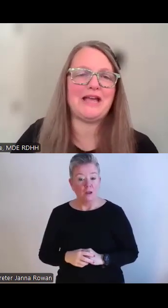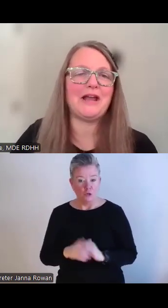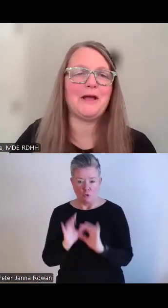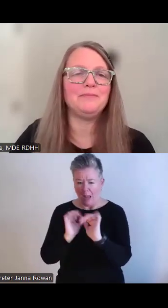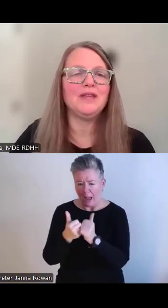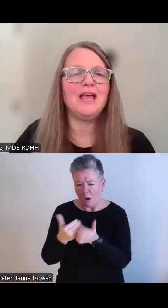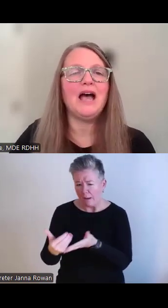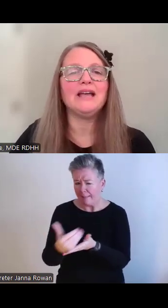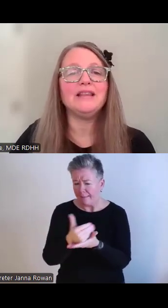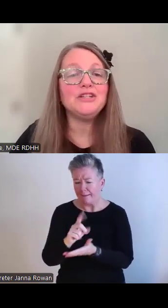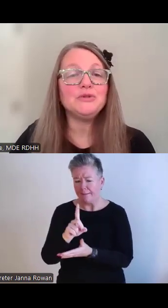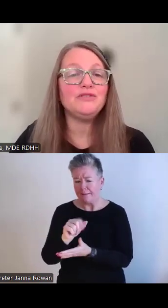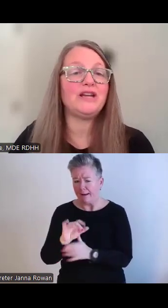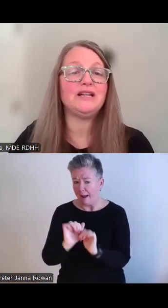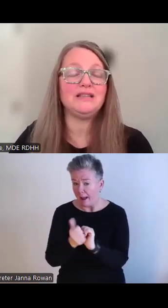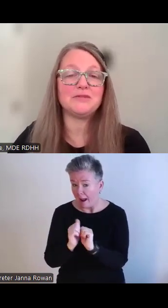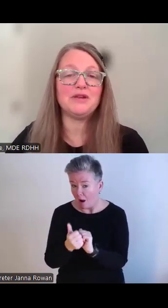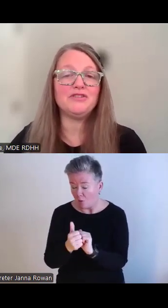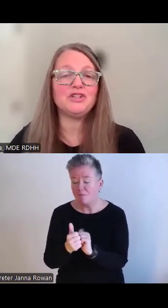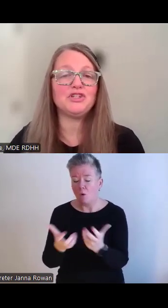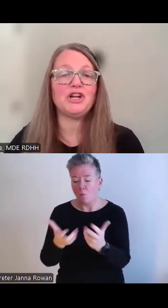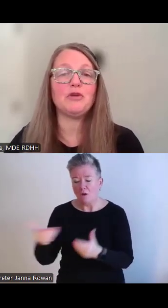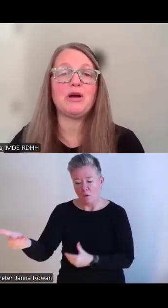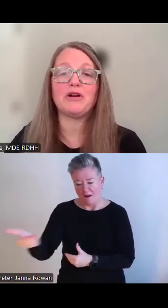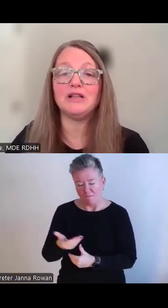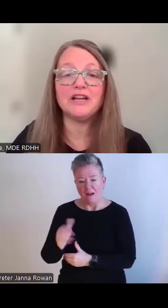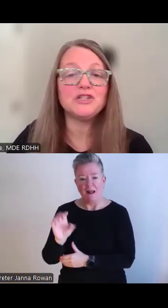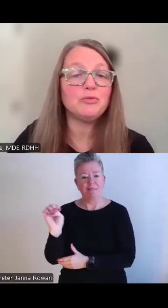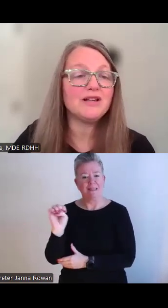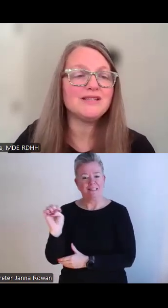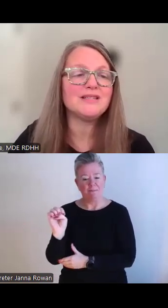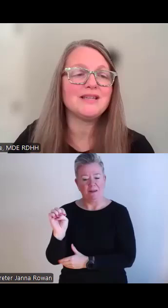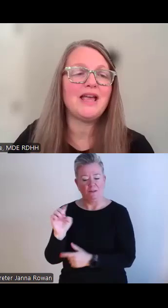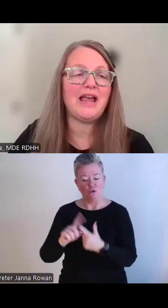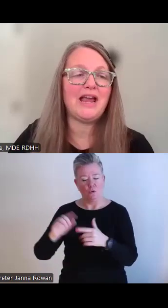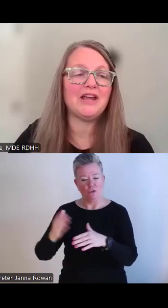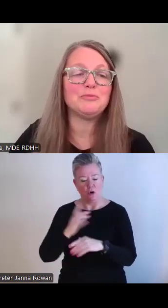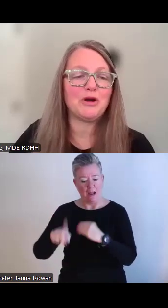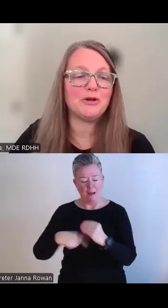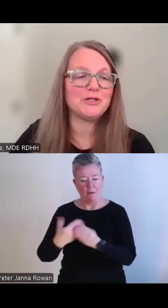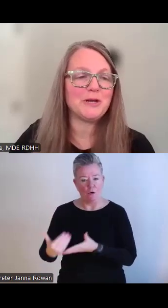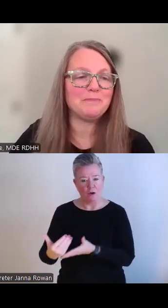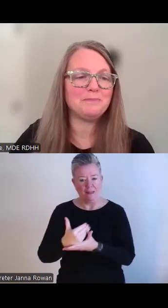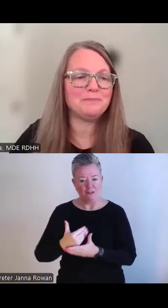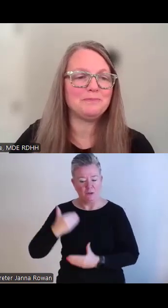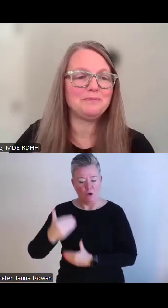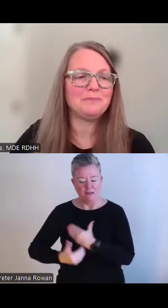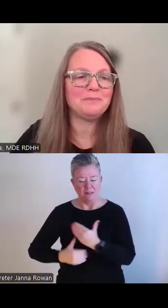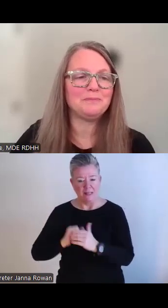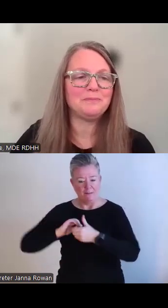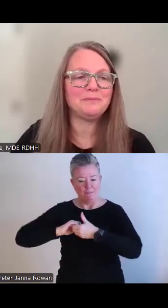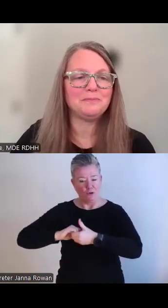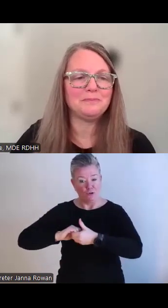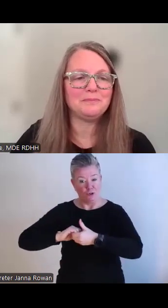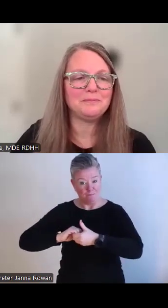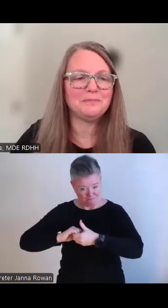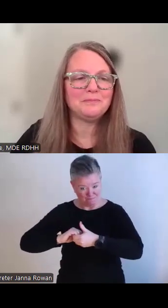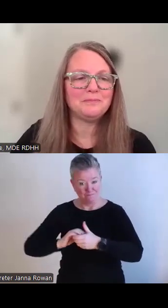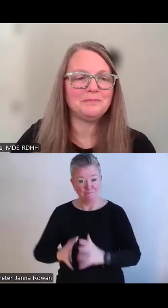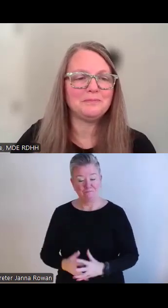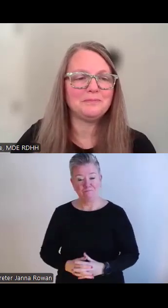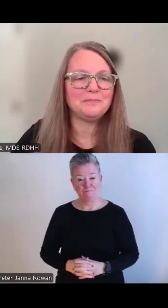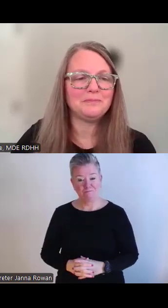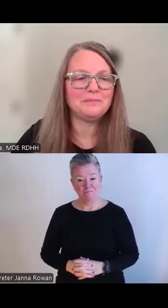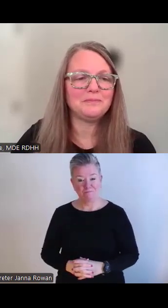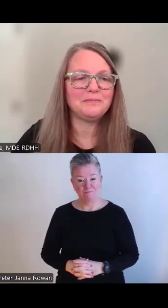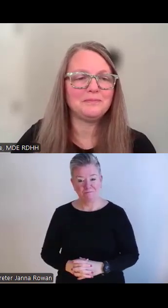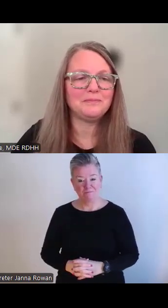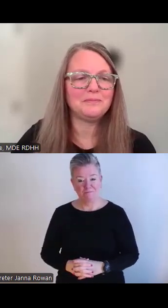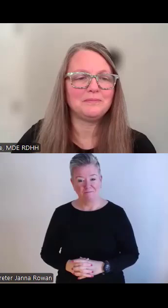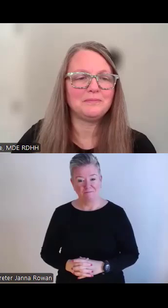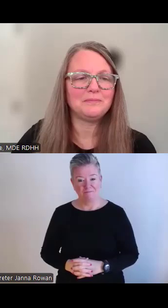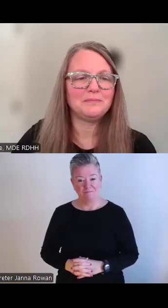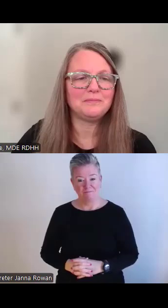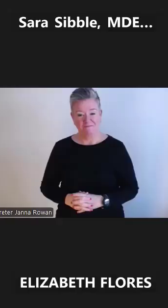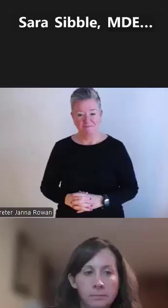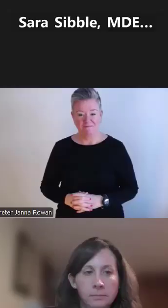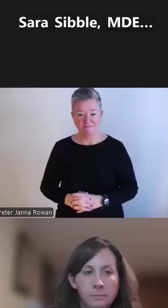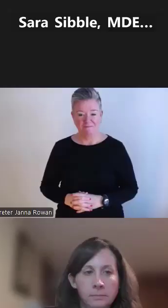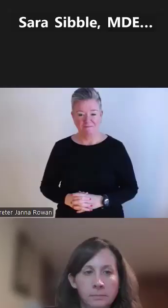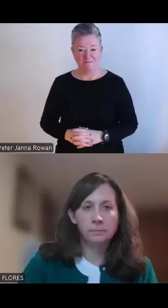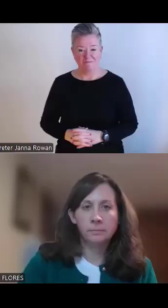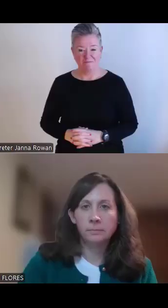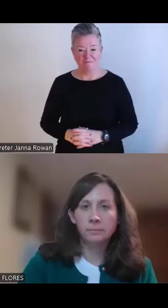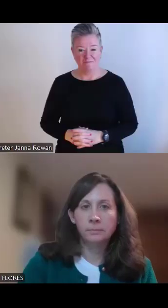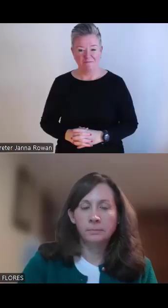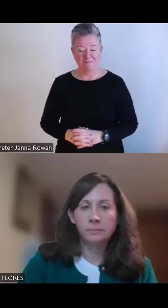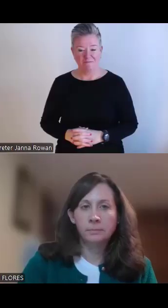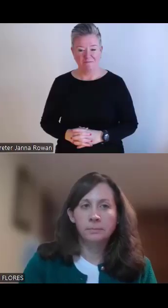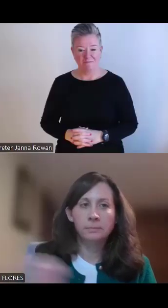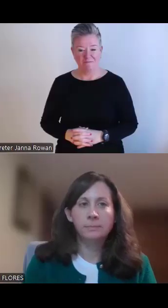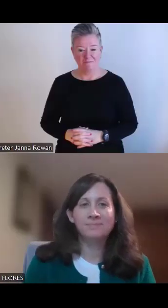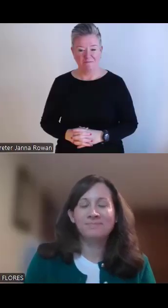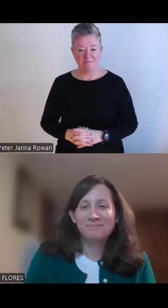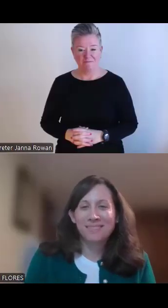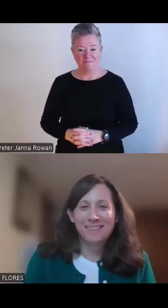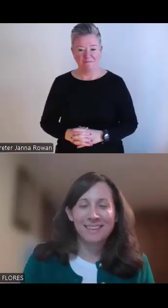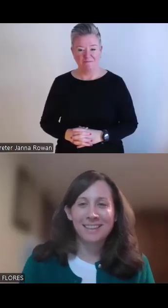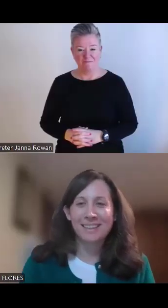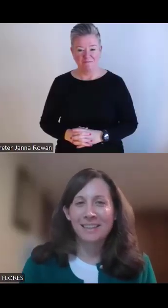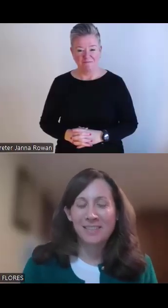the data? I'd like to invite Elizabeth to share about our collection process and partnership.